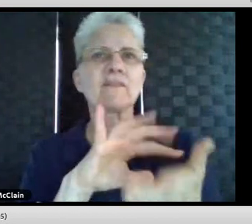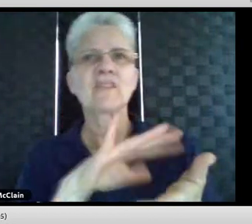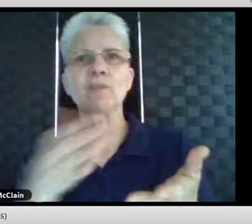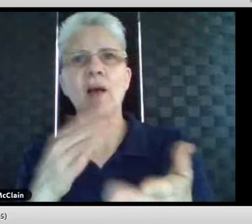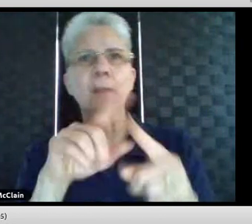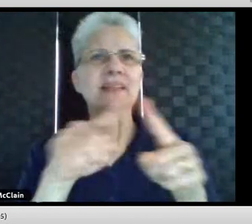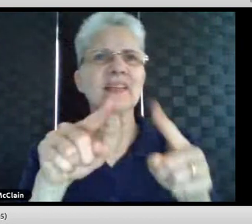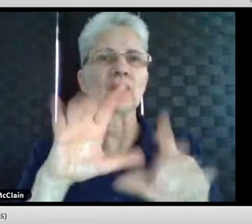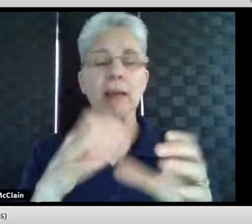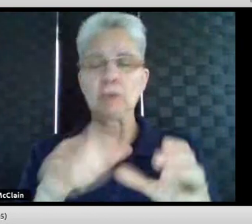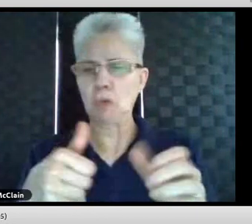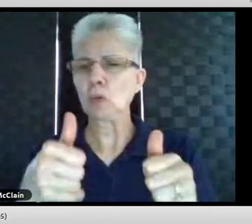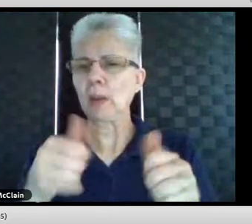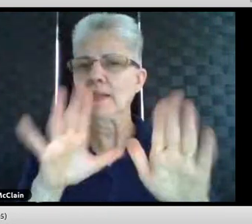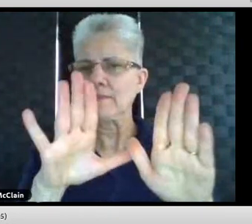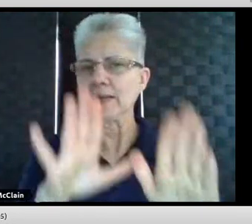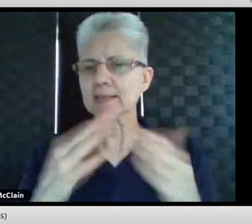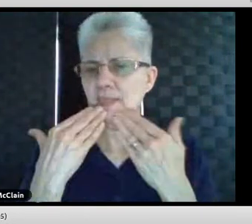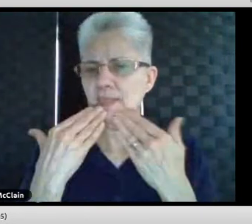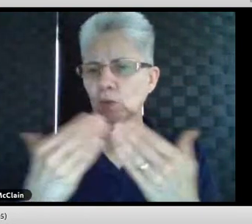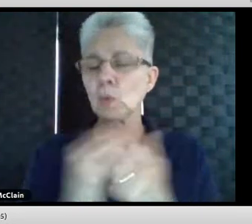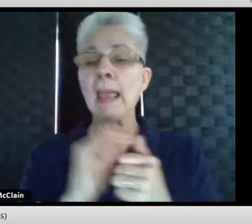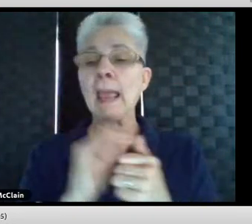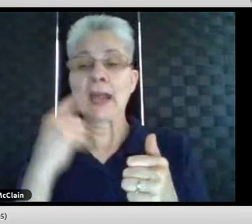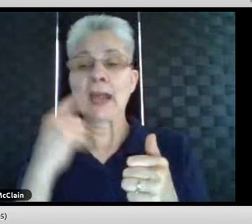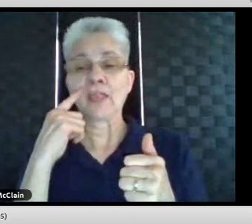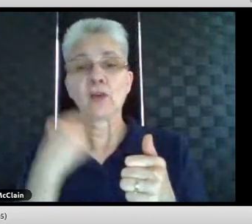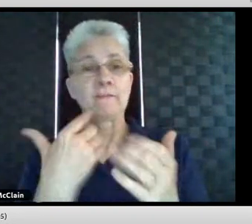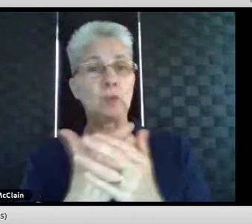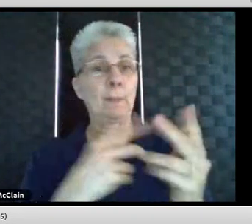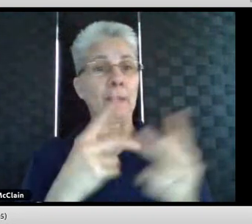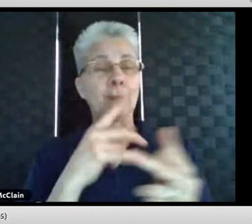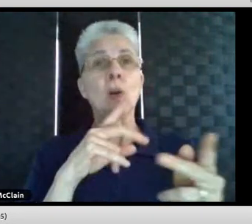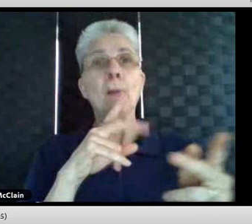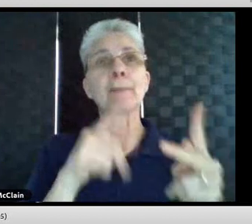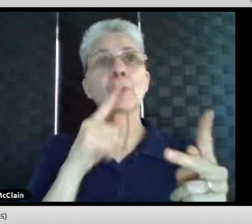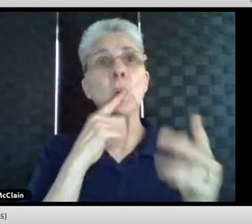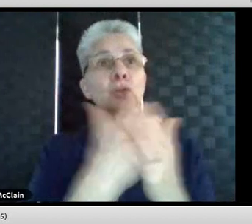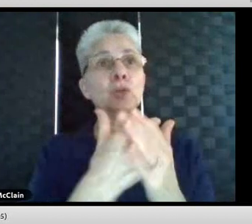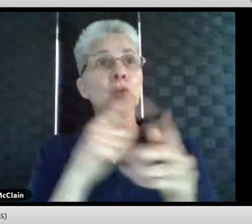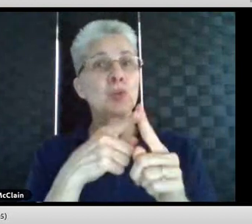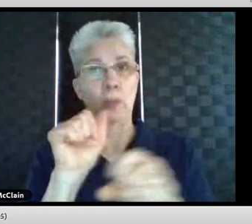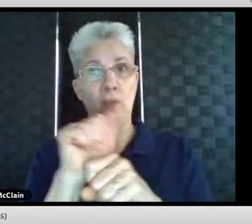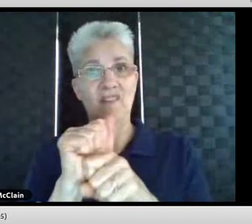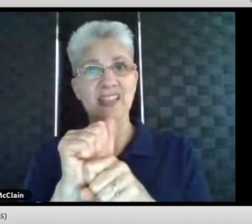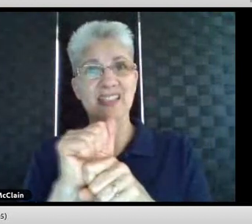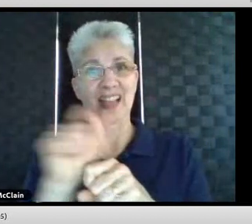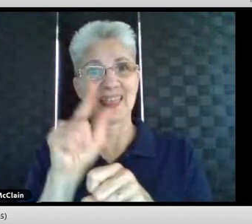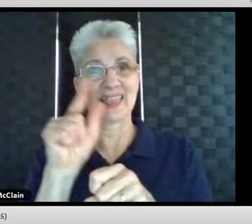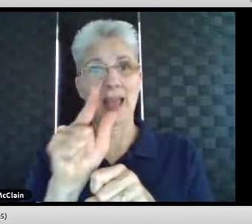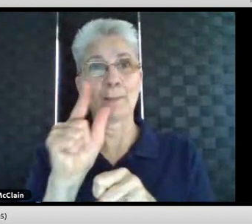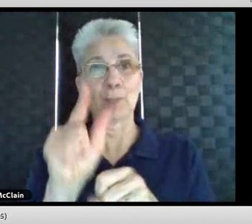Okay, great, fantastic, and I think if you have new people or people who are new to the profession, you know, it's a good thing for them to take, too,